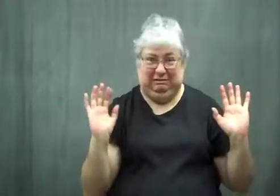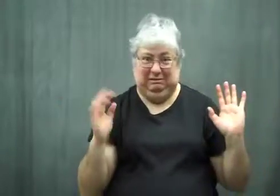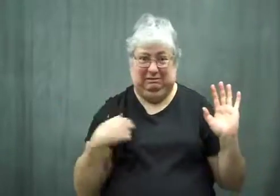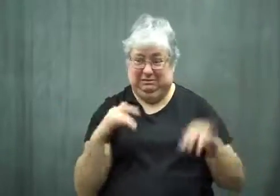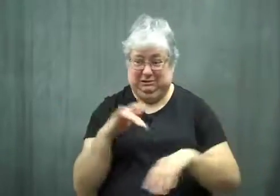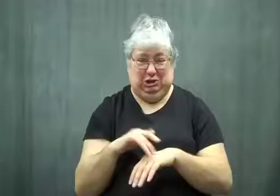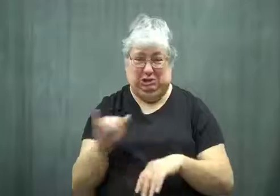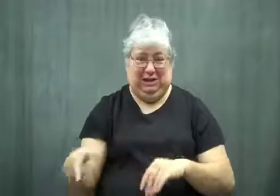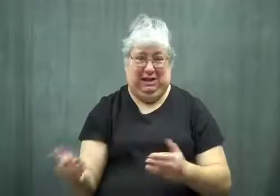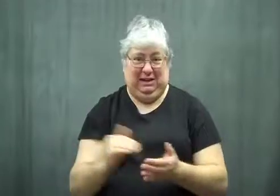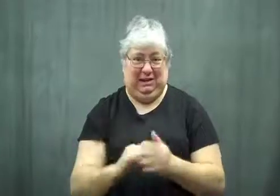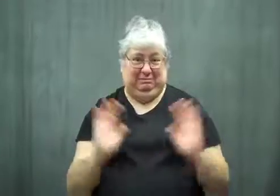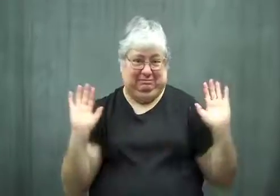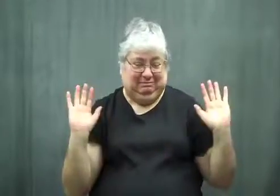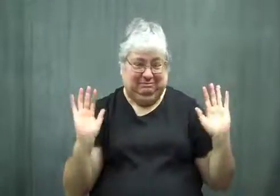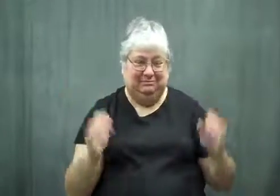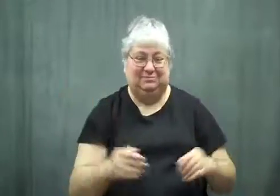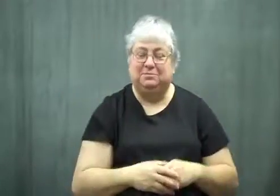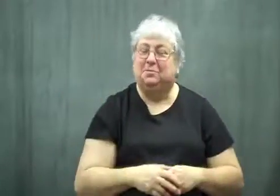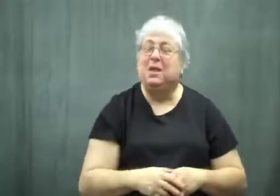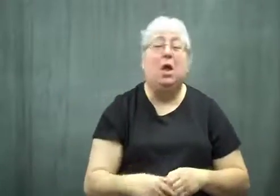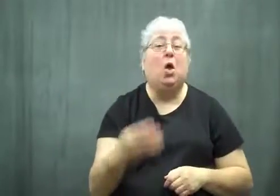I'm not touching that again!